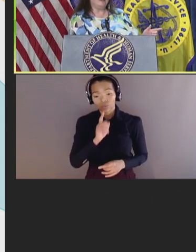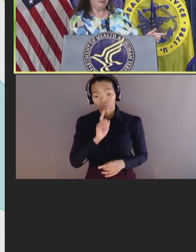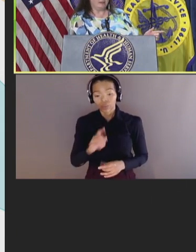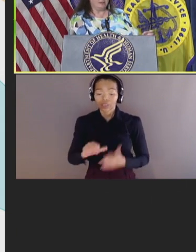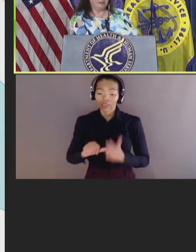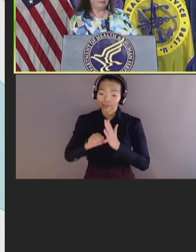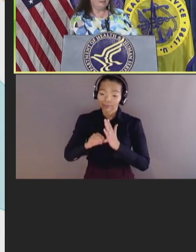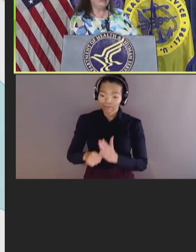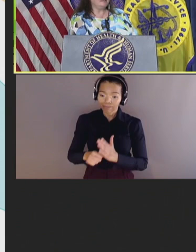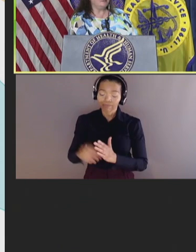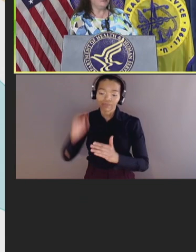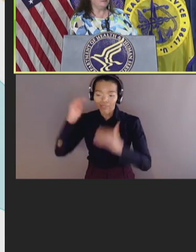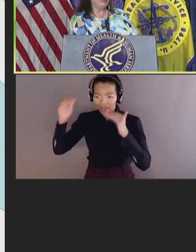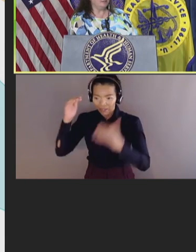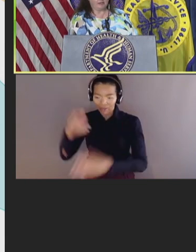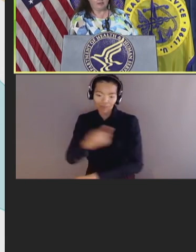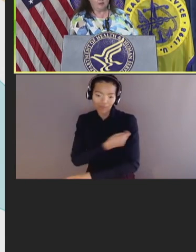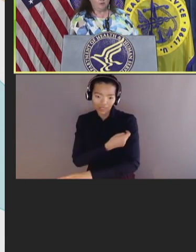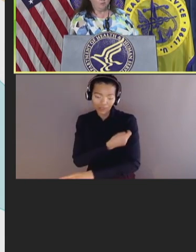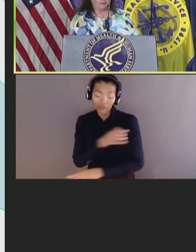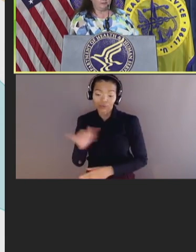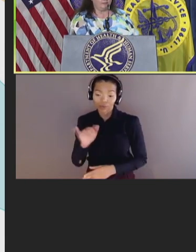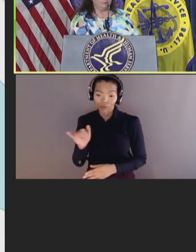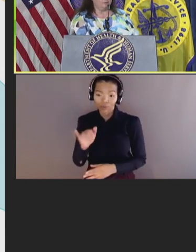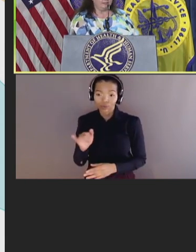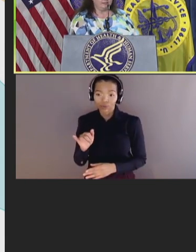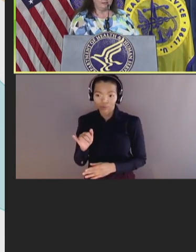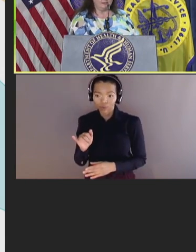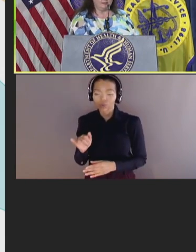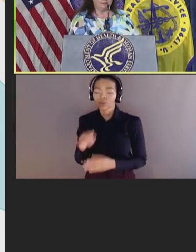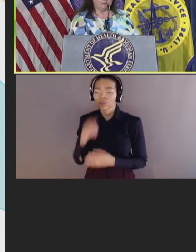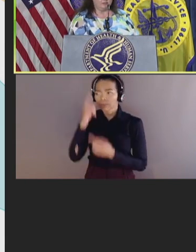adult vaccines also considering what has come out recently in the last two years,